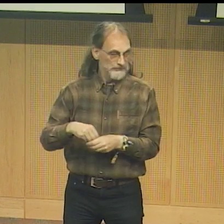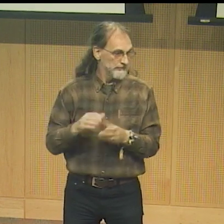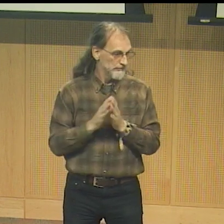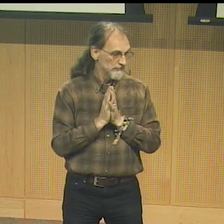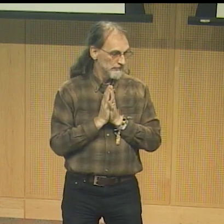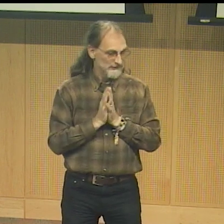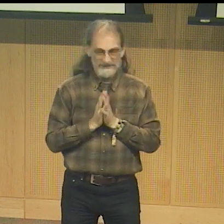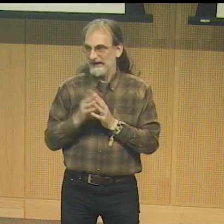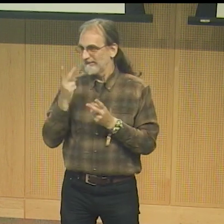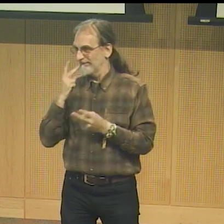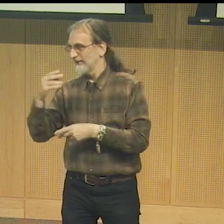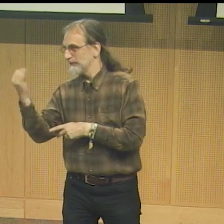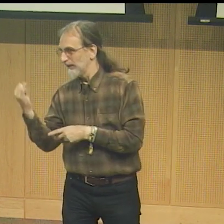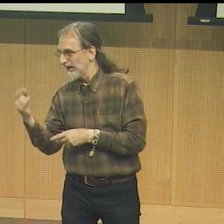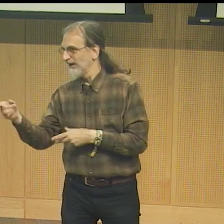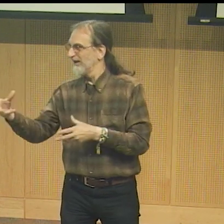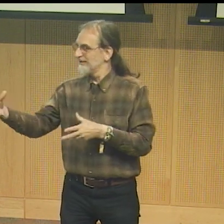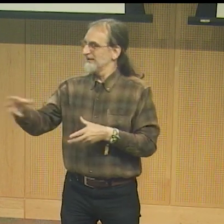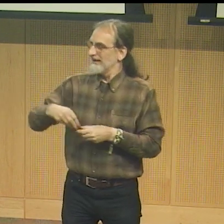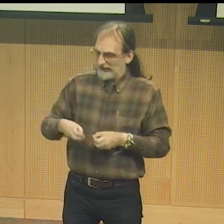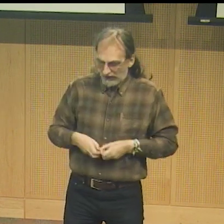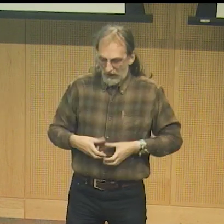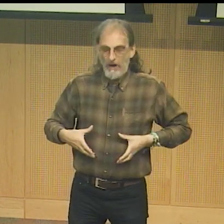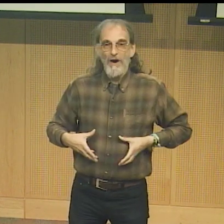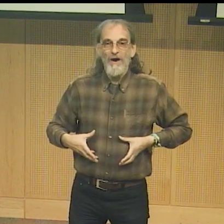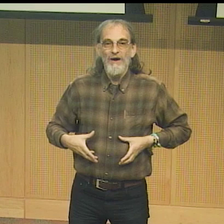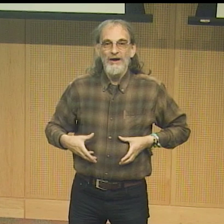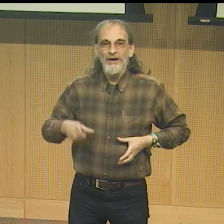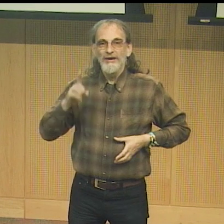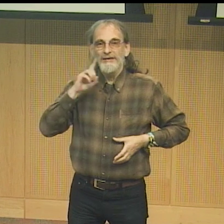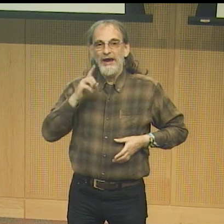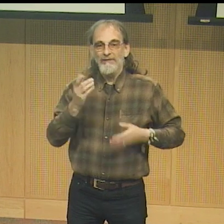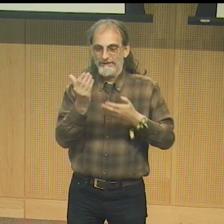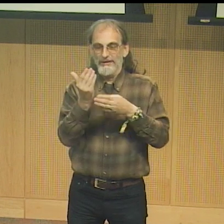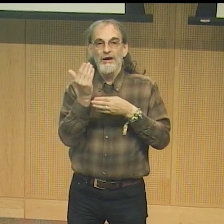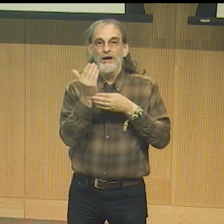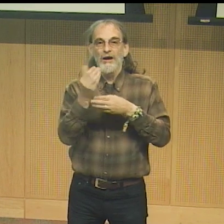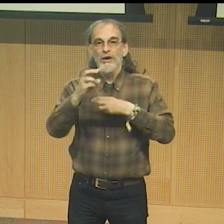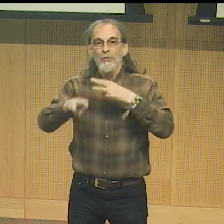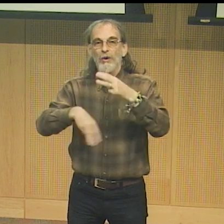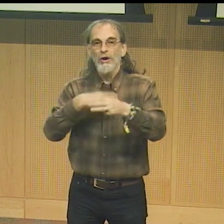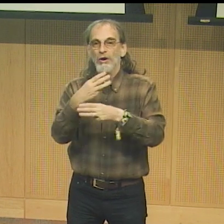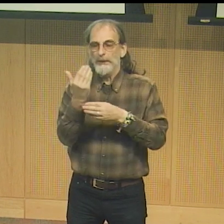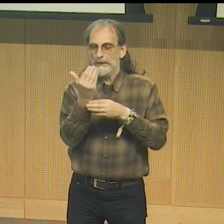Again, like I keep looking at Nancy talking about Deaf art because I think that's important.